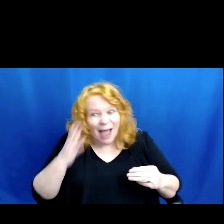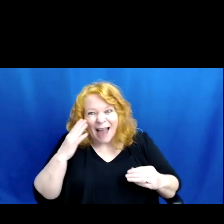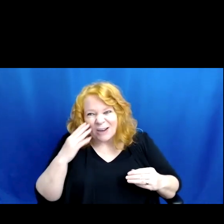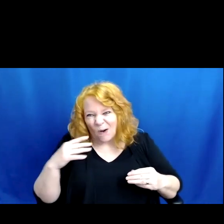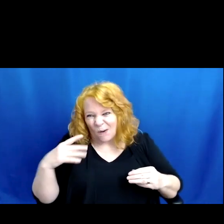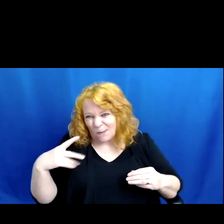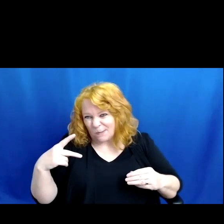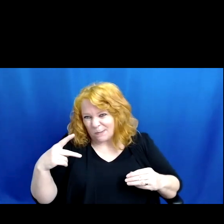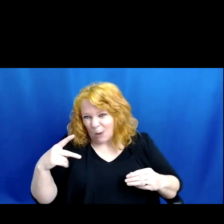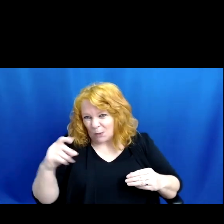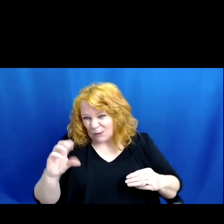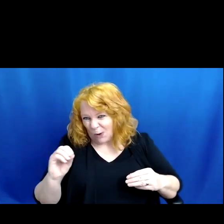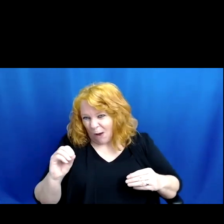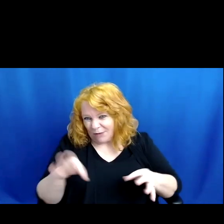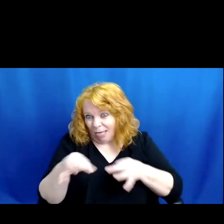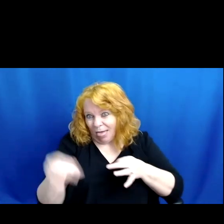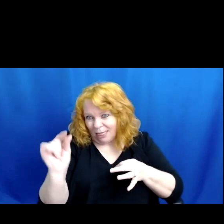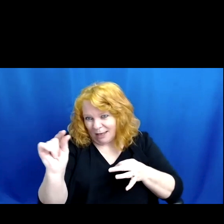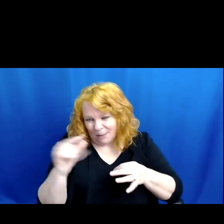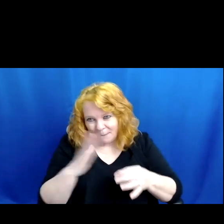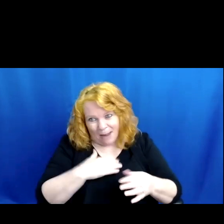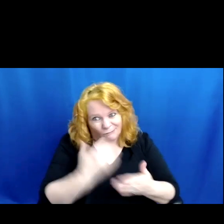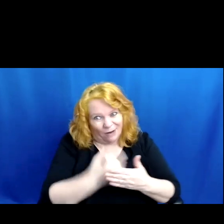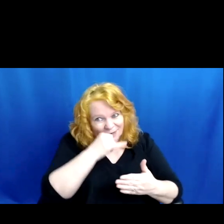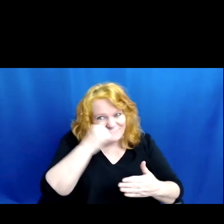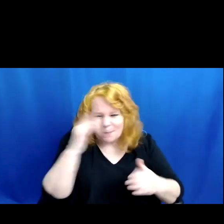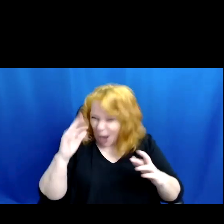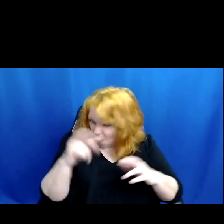But you got all of your craft bags.